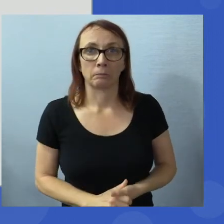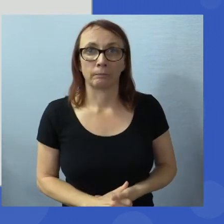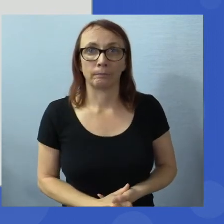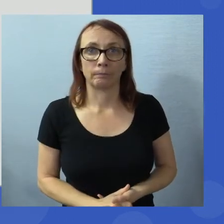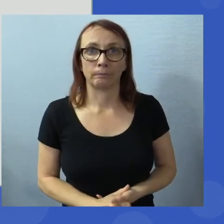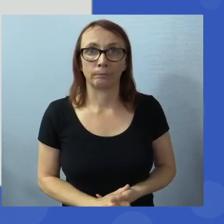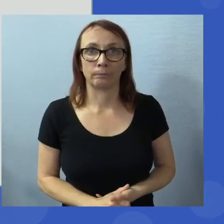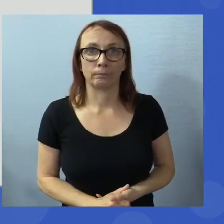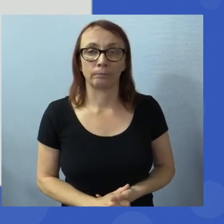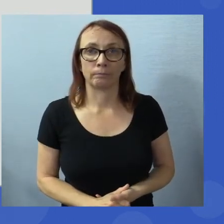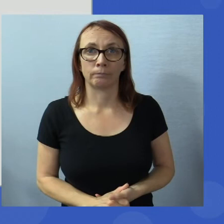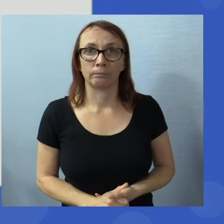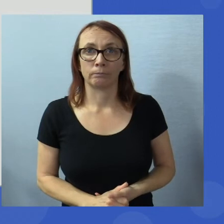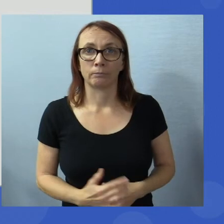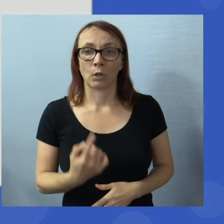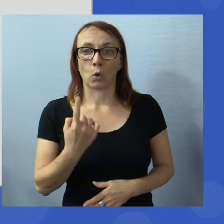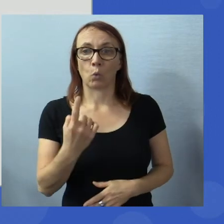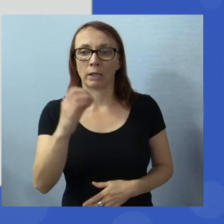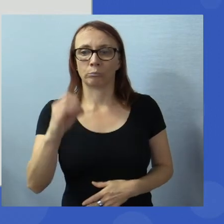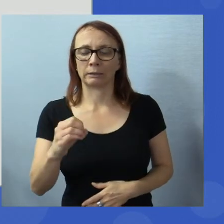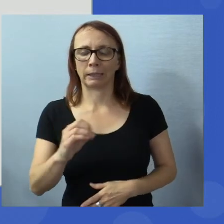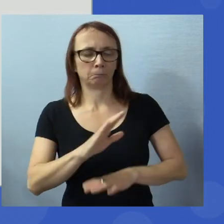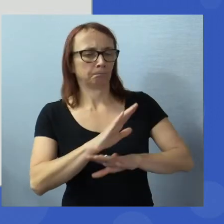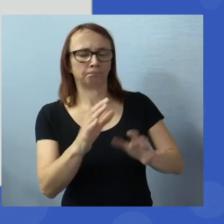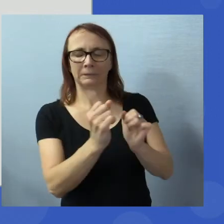we've got one percent strongly disagreeing with state-owned public